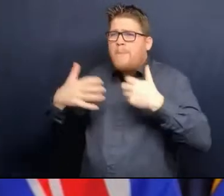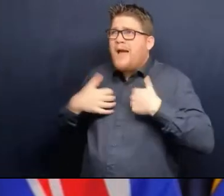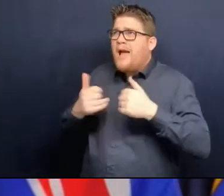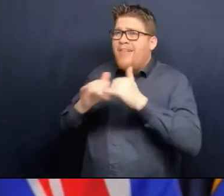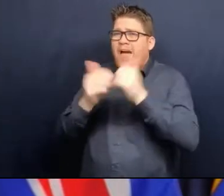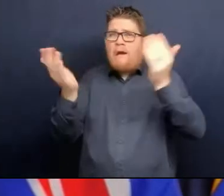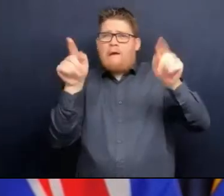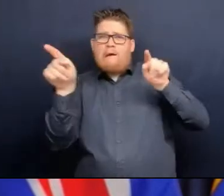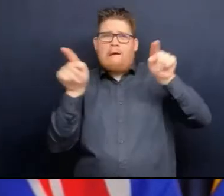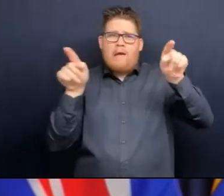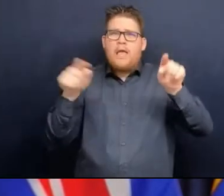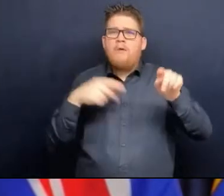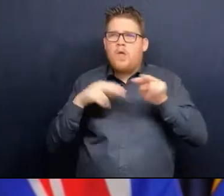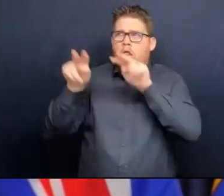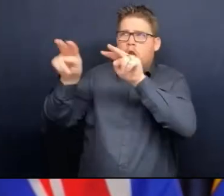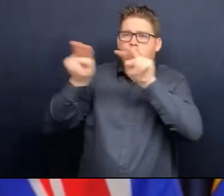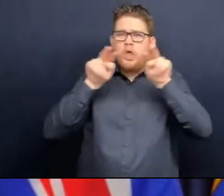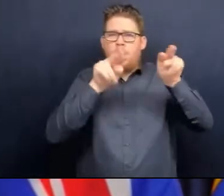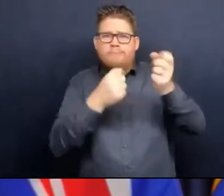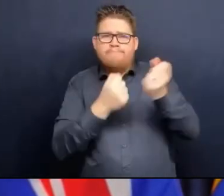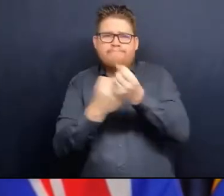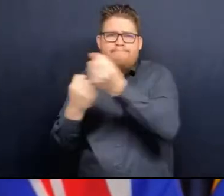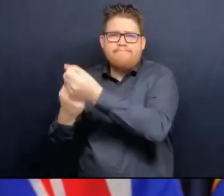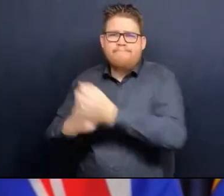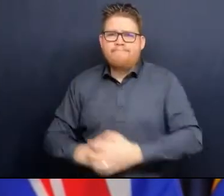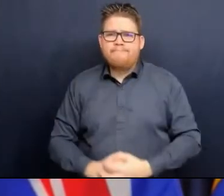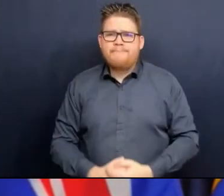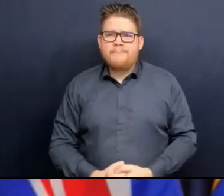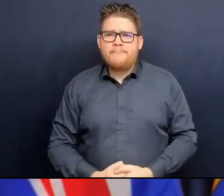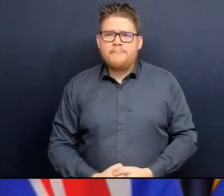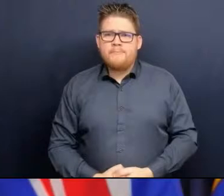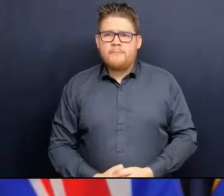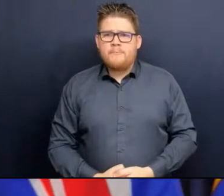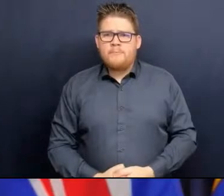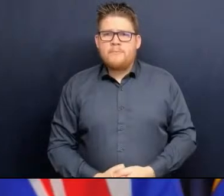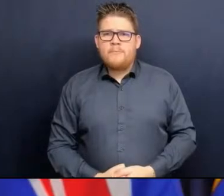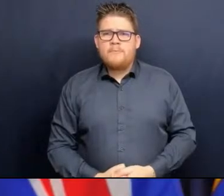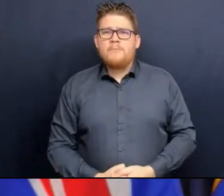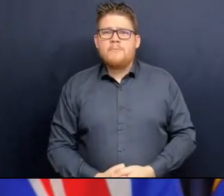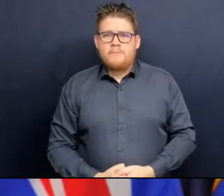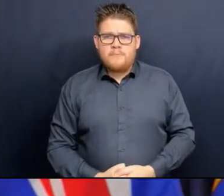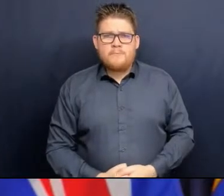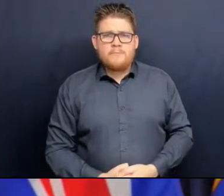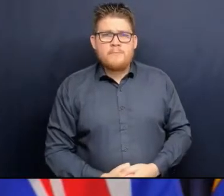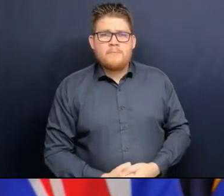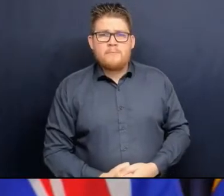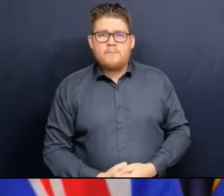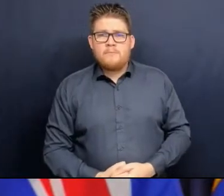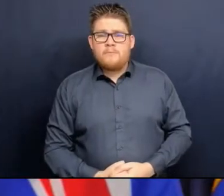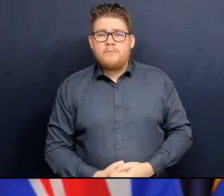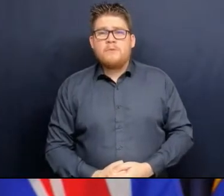public health. And I'd say this one thing finally. While we have less than half of what we had